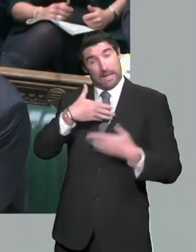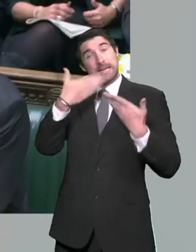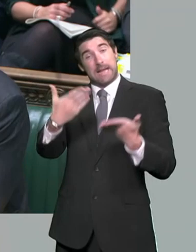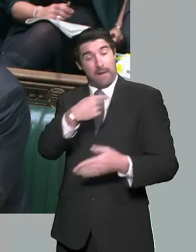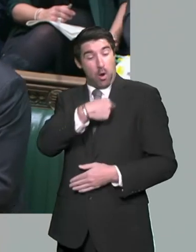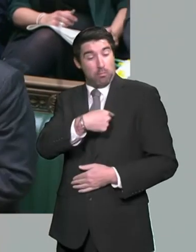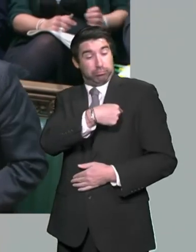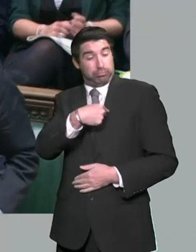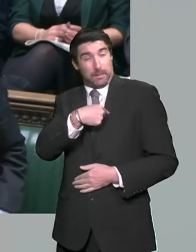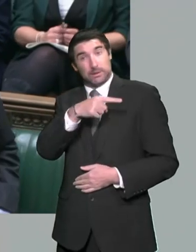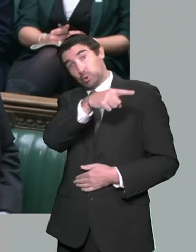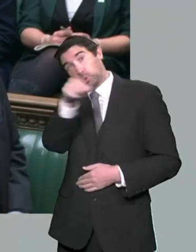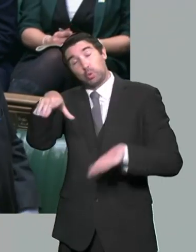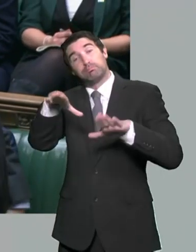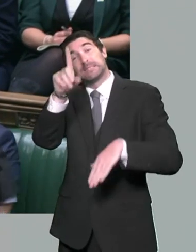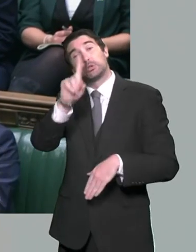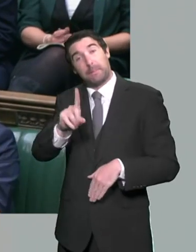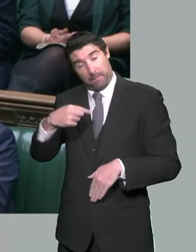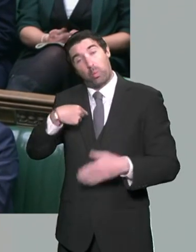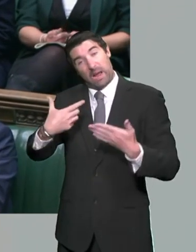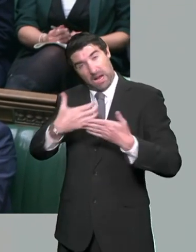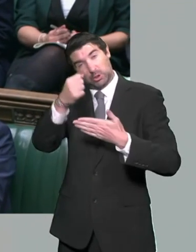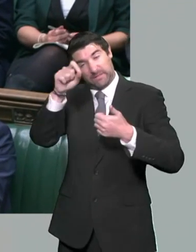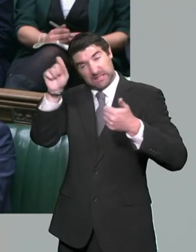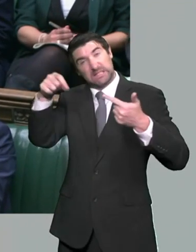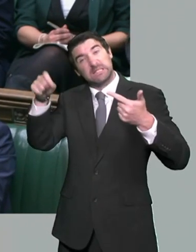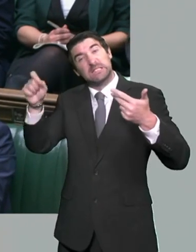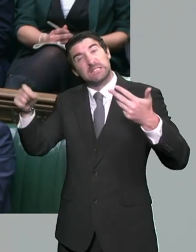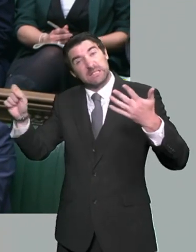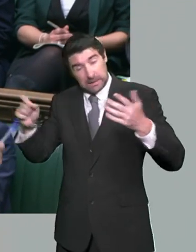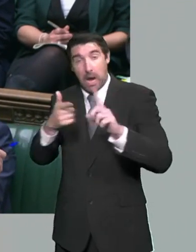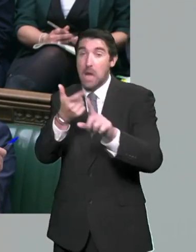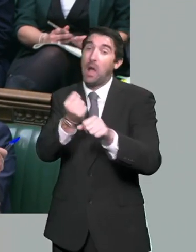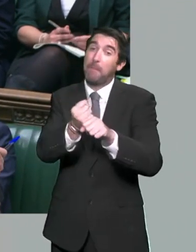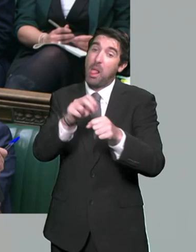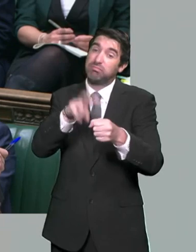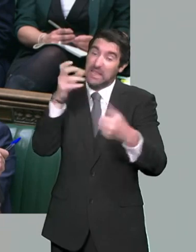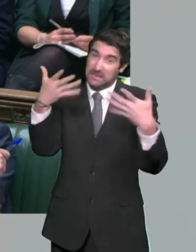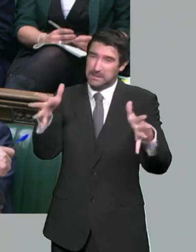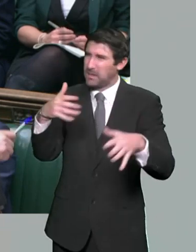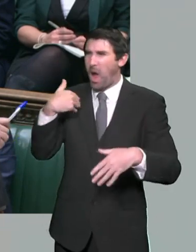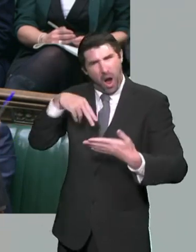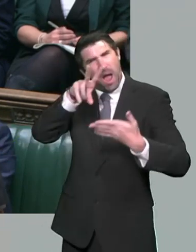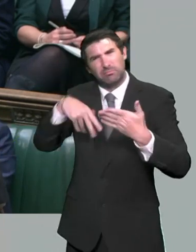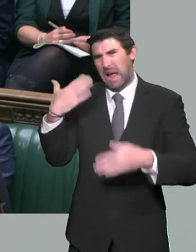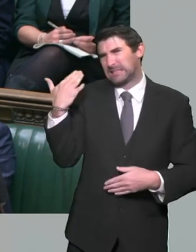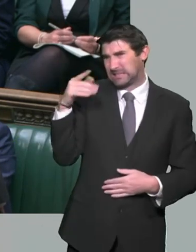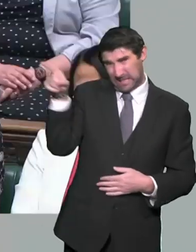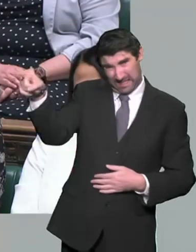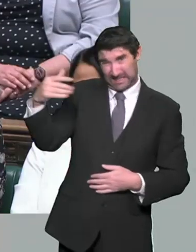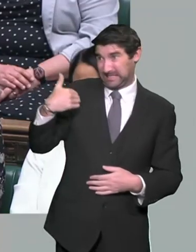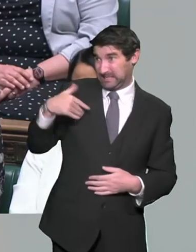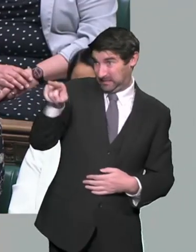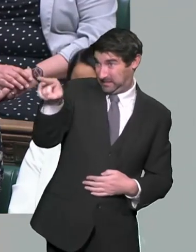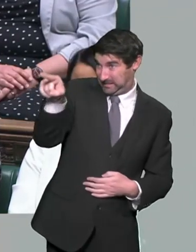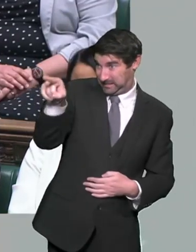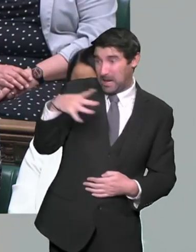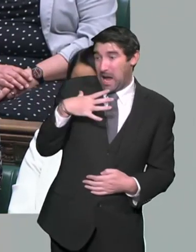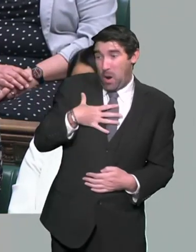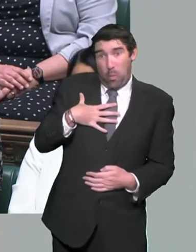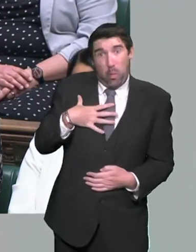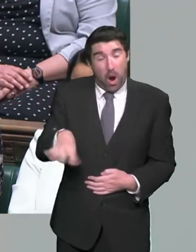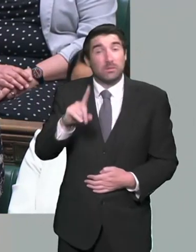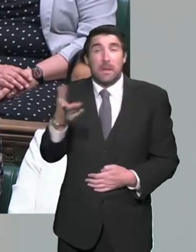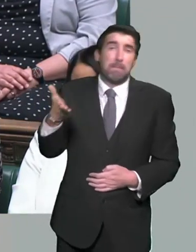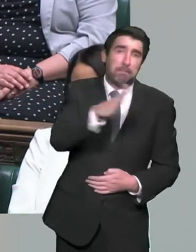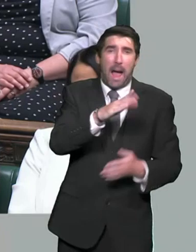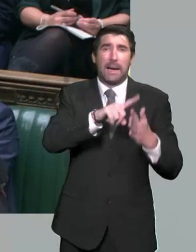I read the other day that she wants to go back into the single market and the customs